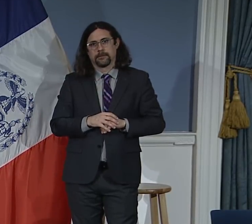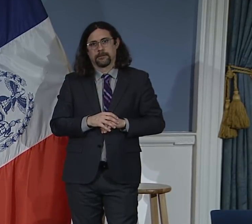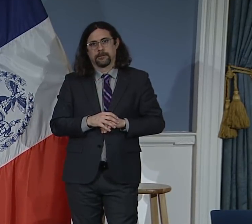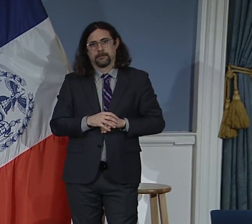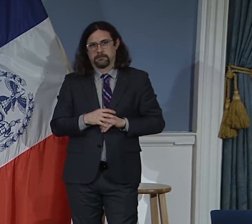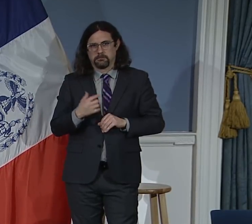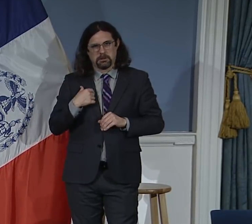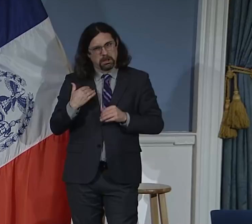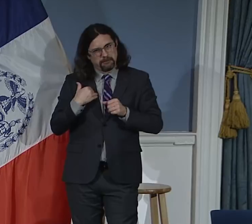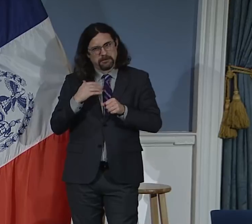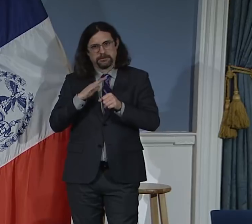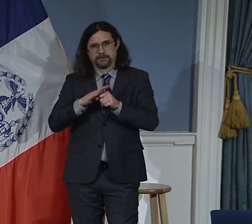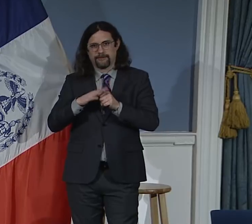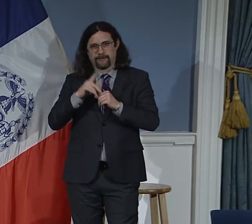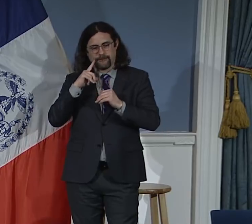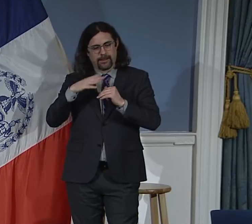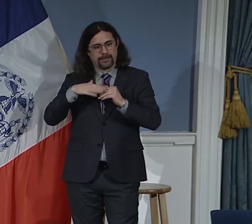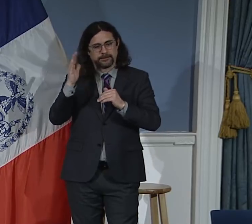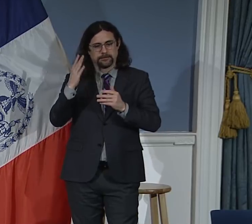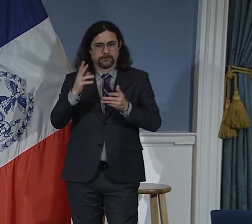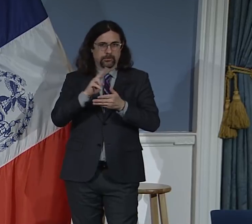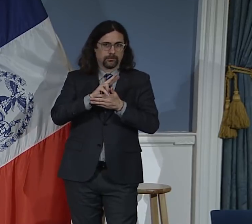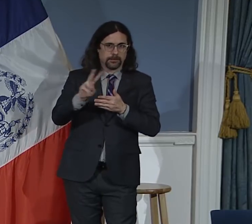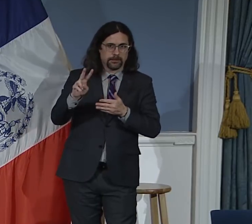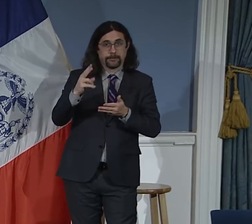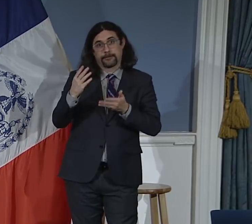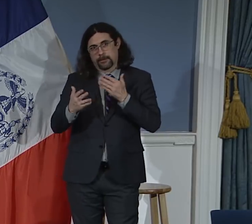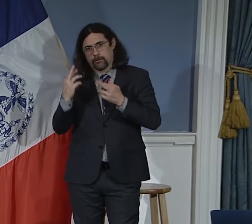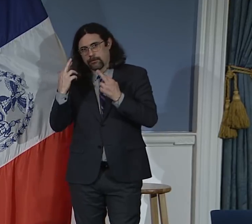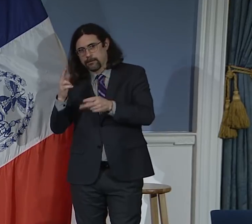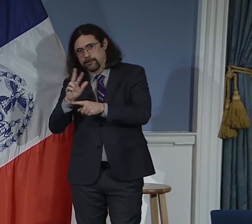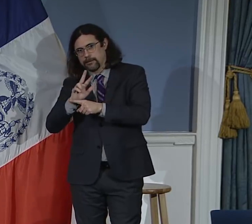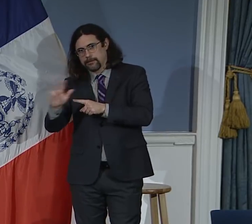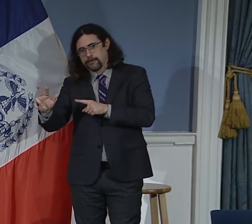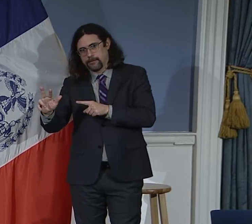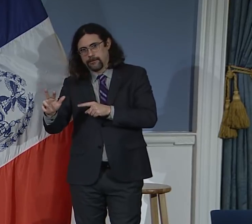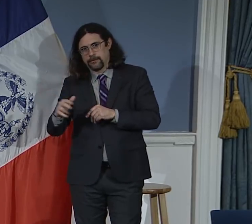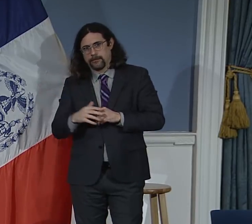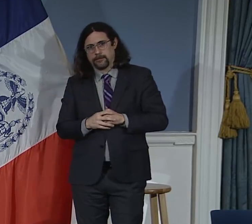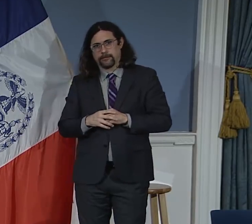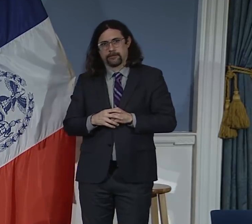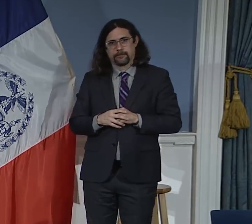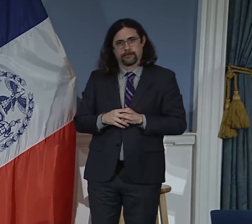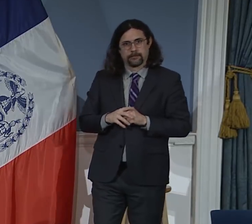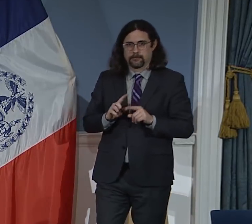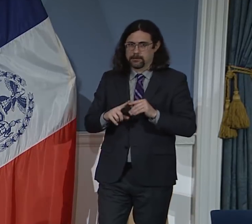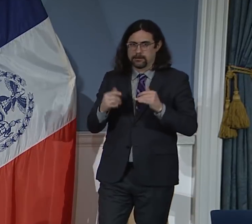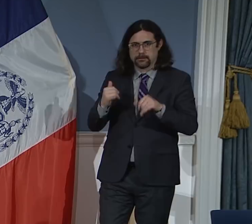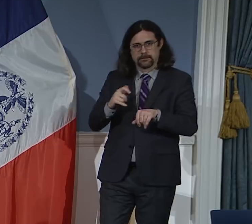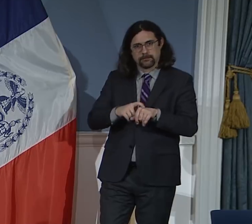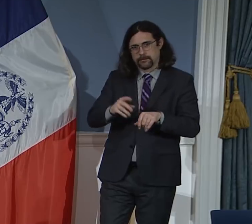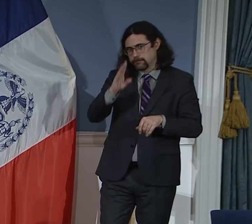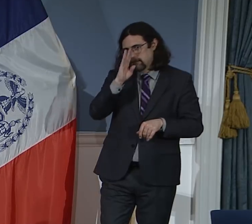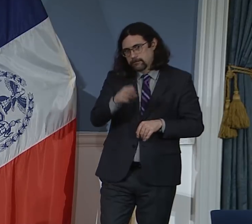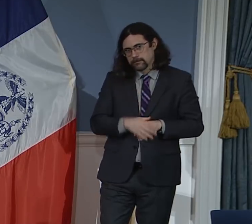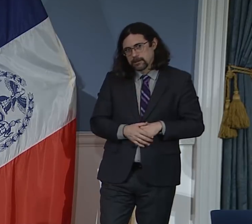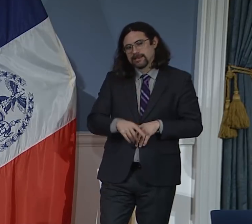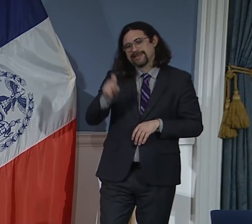D HOAVWHE ATWE NEED TO GET THROUGH THE NEXT, AT MINIMUM, TWO WEEKS, HOPEFULLY THREE WEEKS OR MORE. BUT IT IS TIME TO